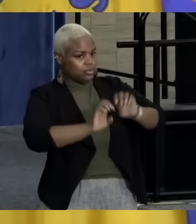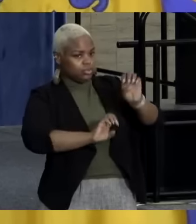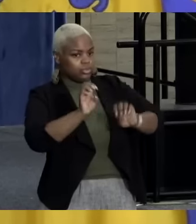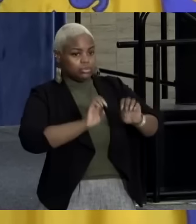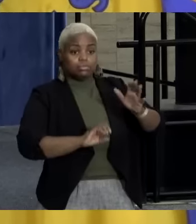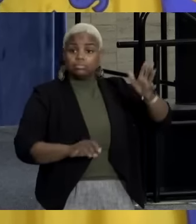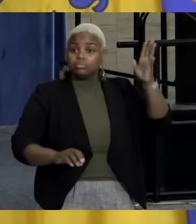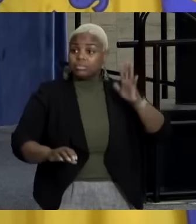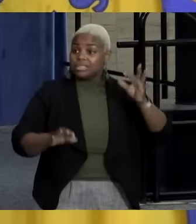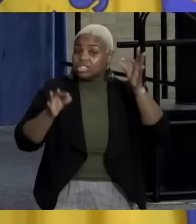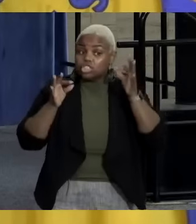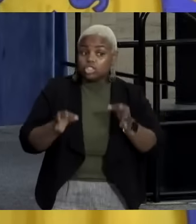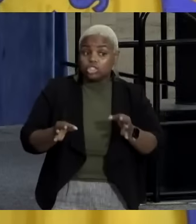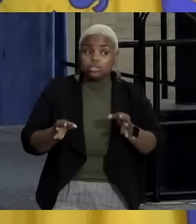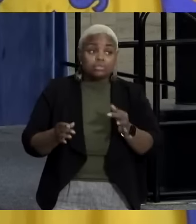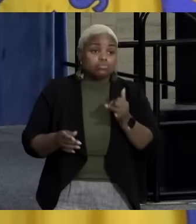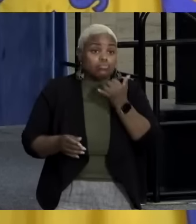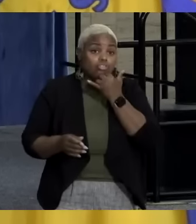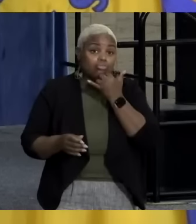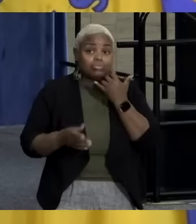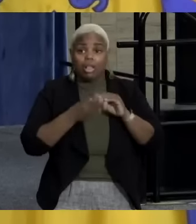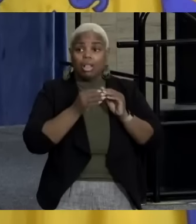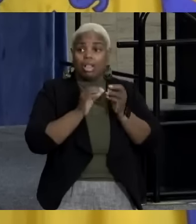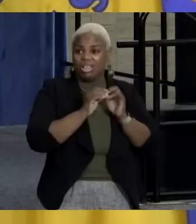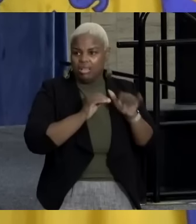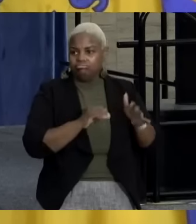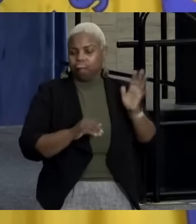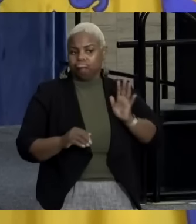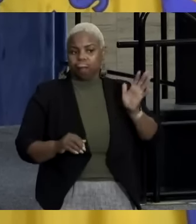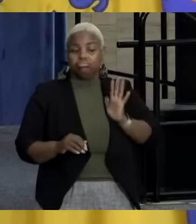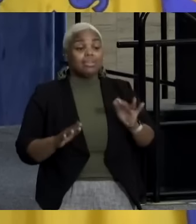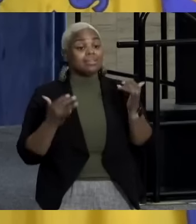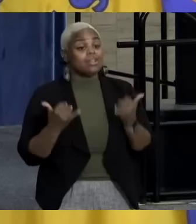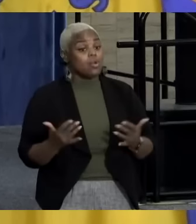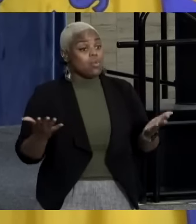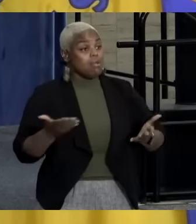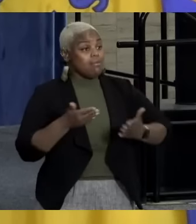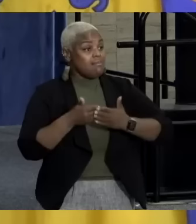have been wrong, and how we can evolve our understanding and practices moving forward.